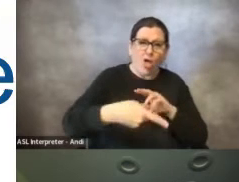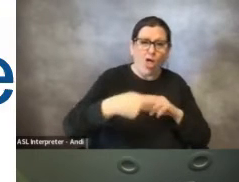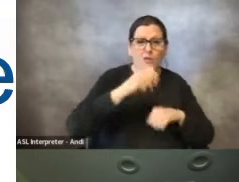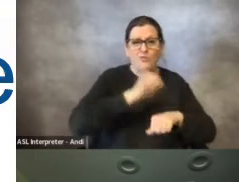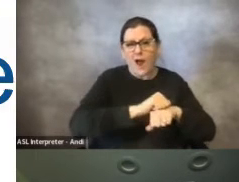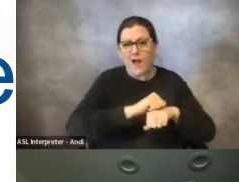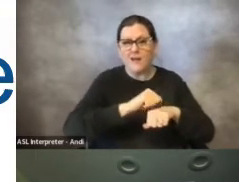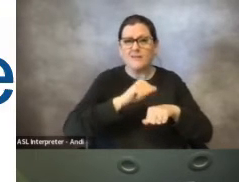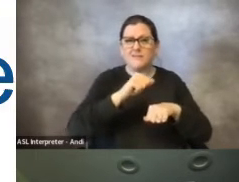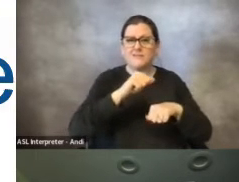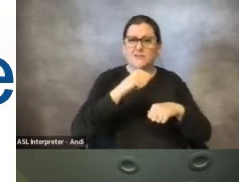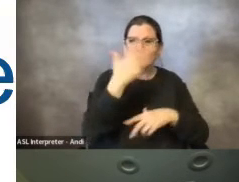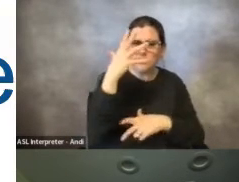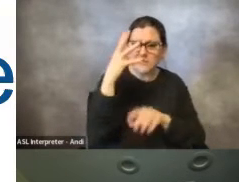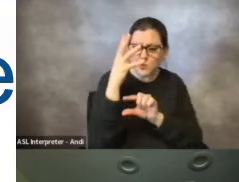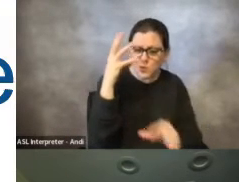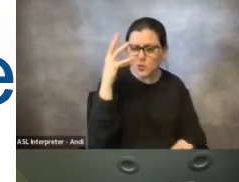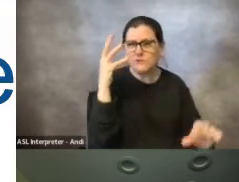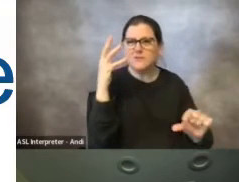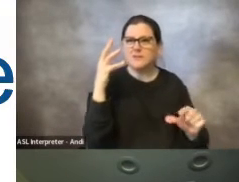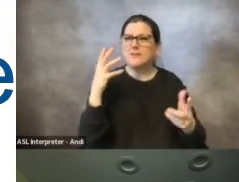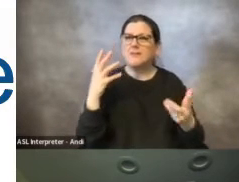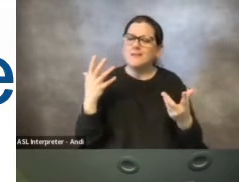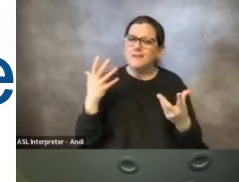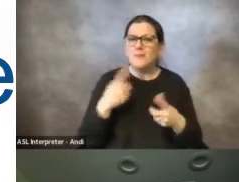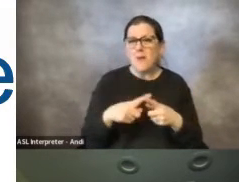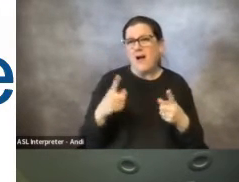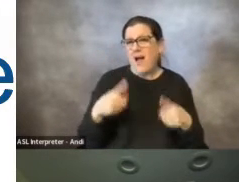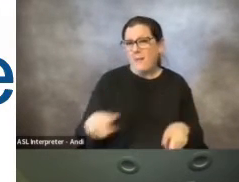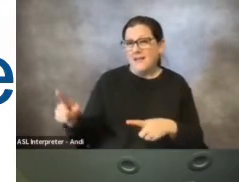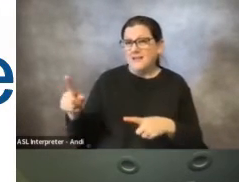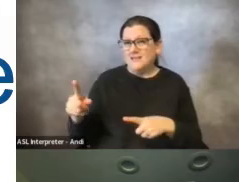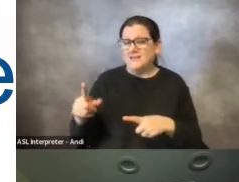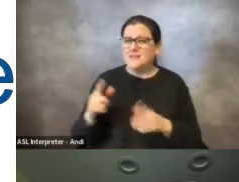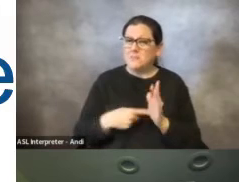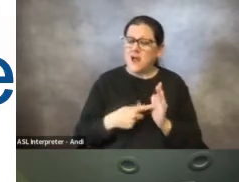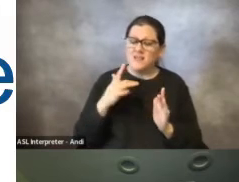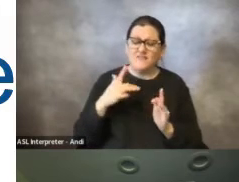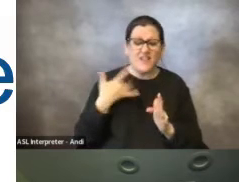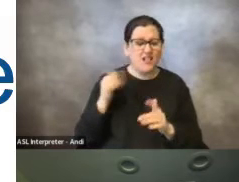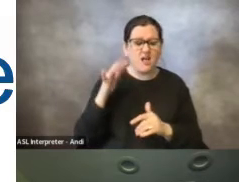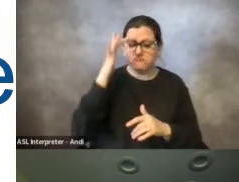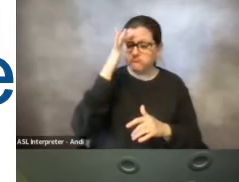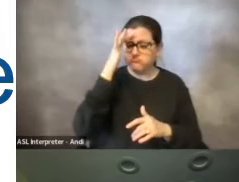happened, find that review, who knows there's roots, there's, you know, rocks. Now, I'm clumsy. But again, those are the